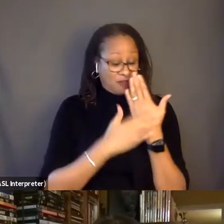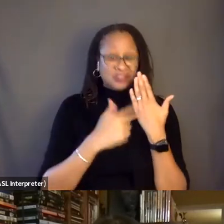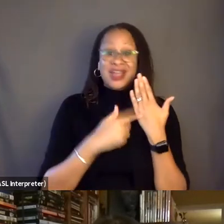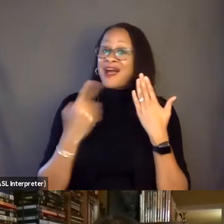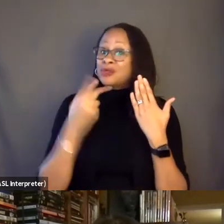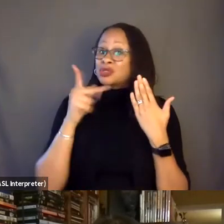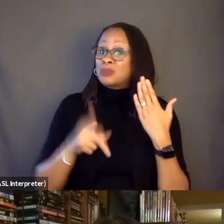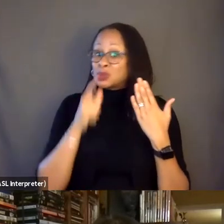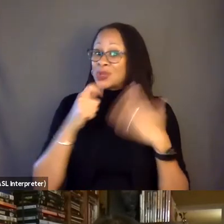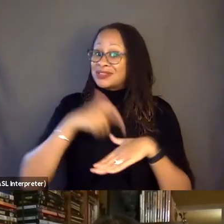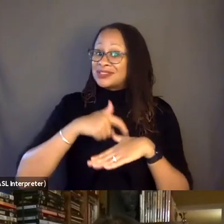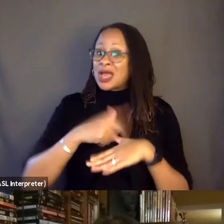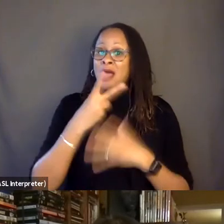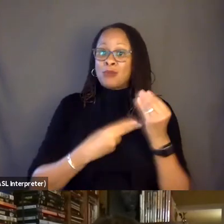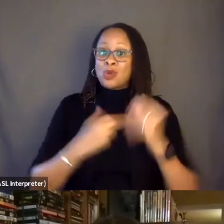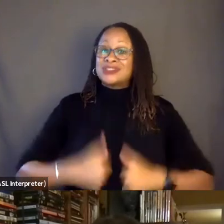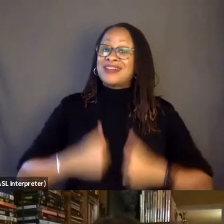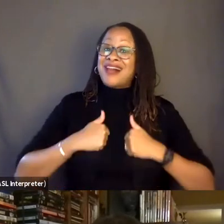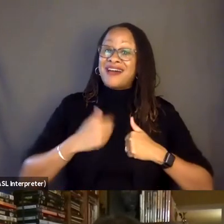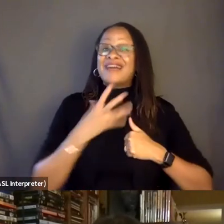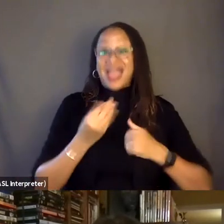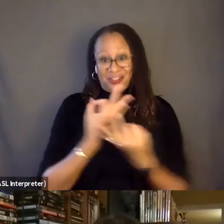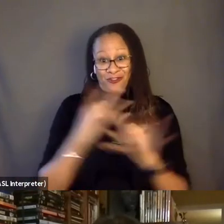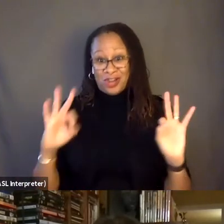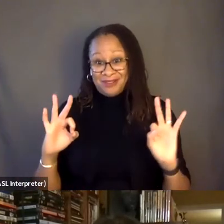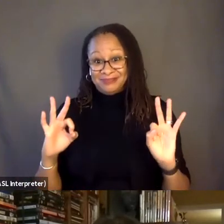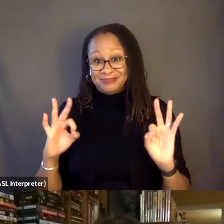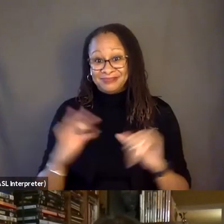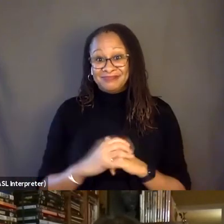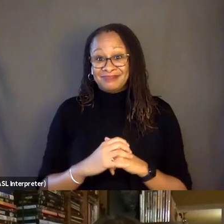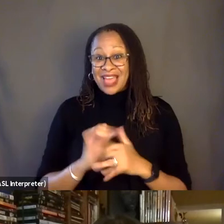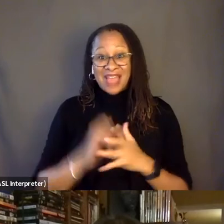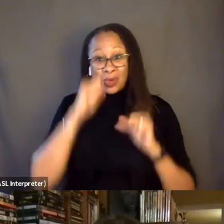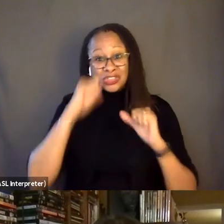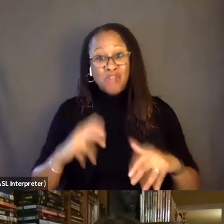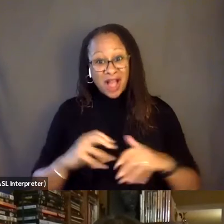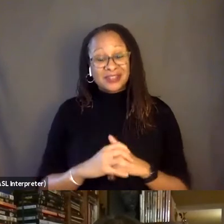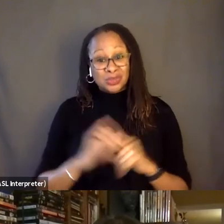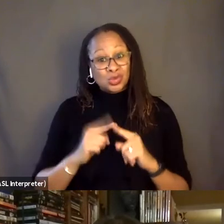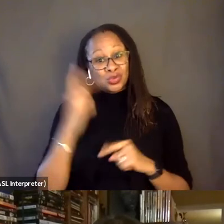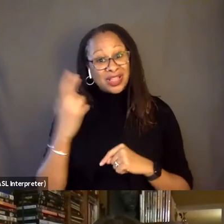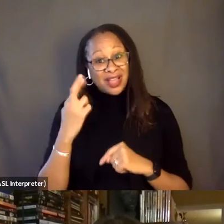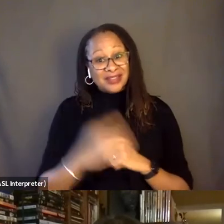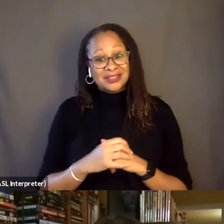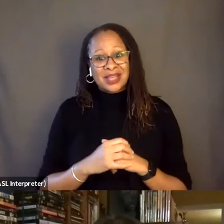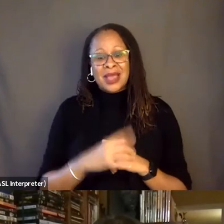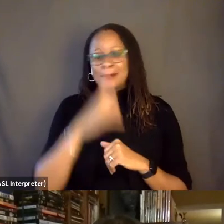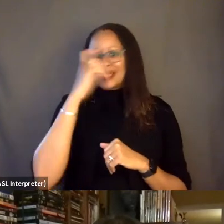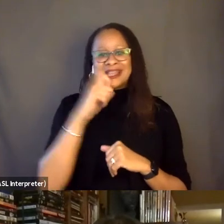in time who was both alive and free. And that was shocking to realize, because I didn't realize it until that point.